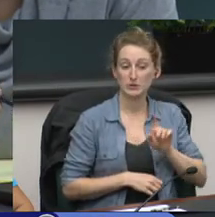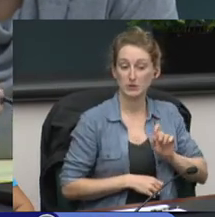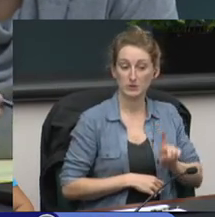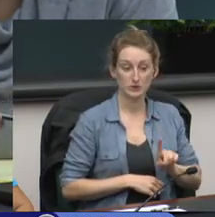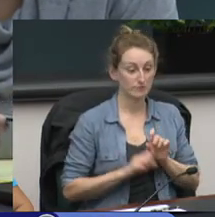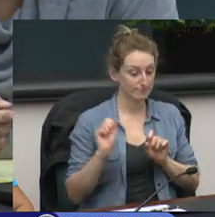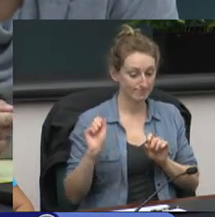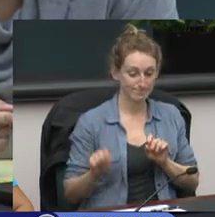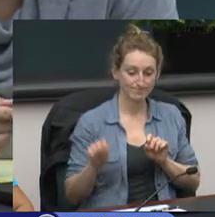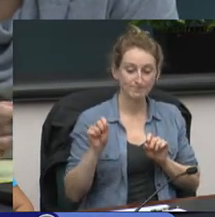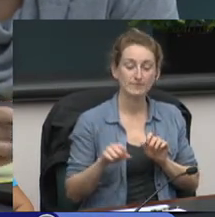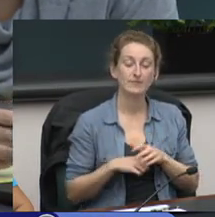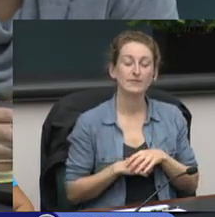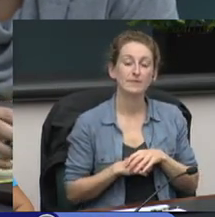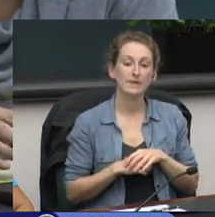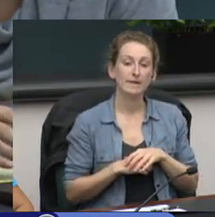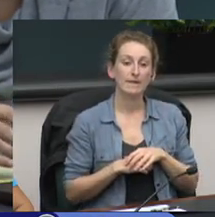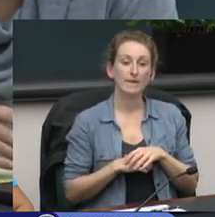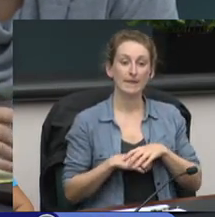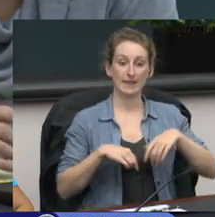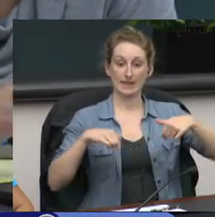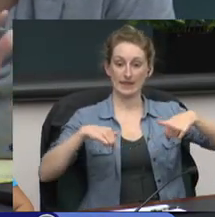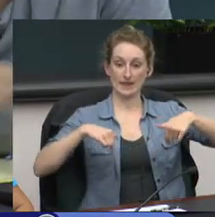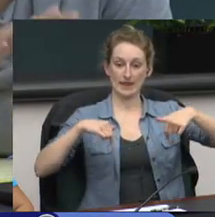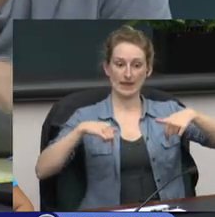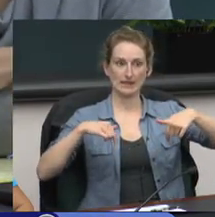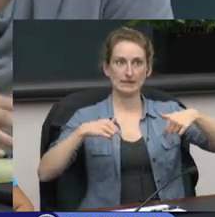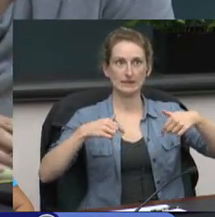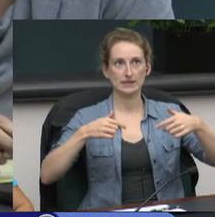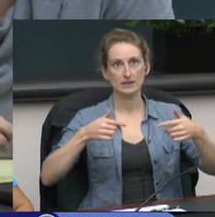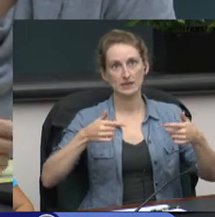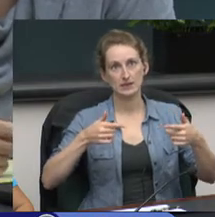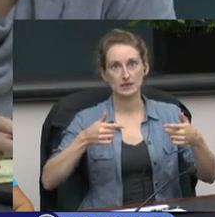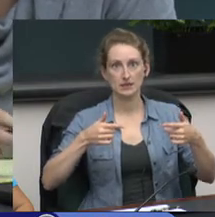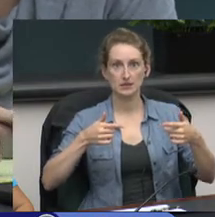this this language this part of our flood plain language I believe is